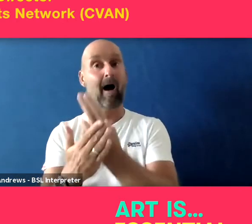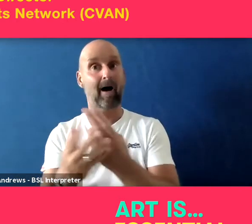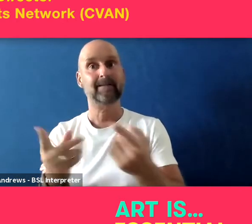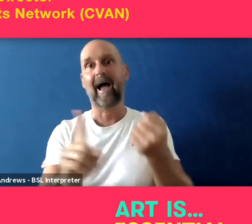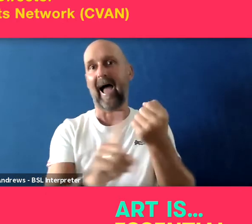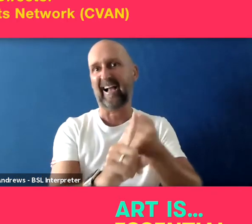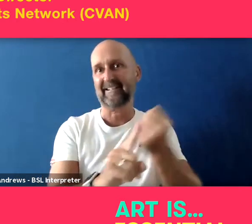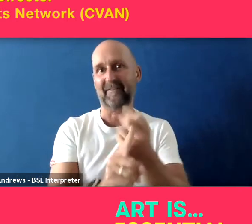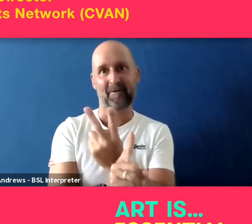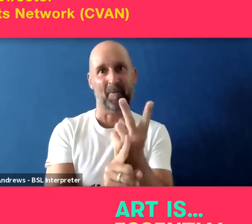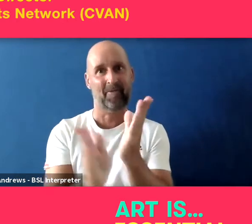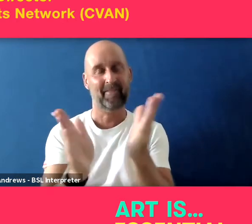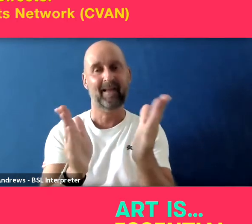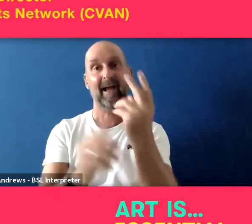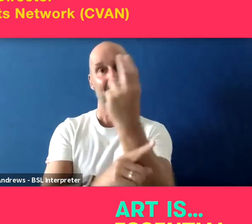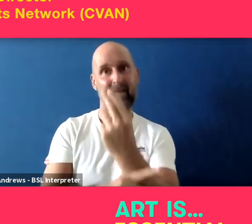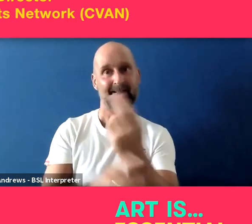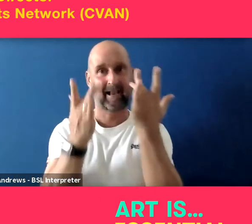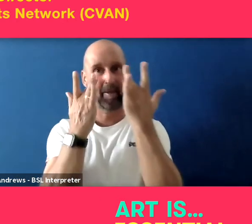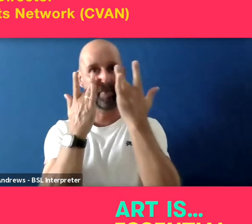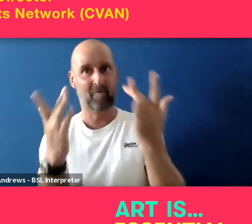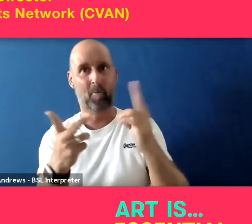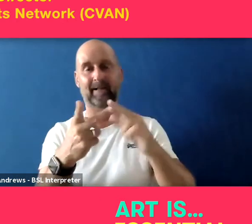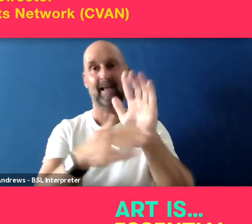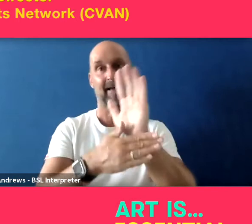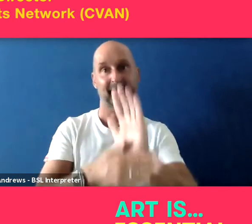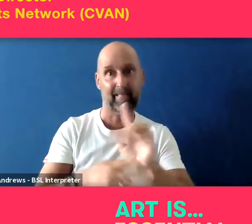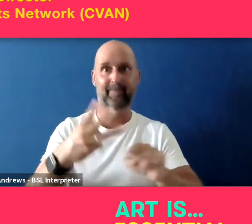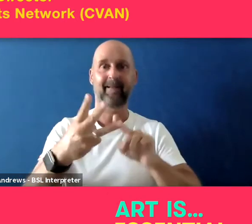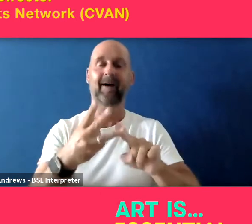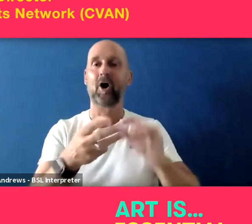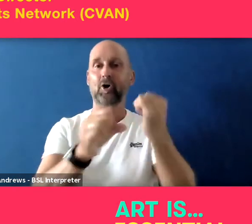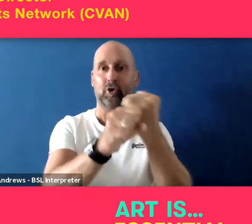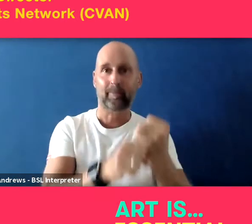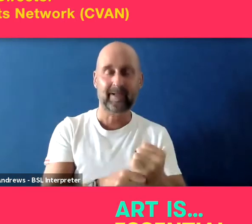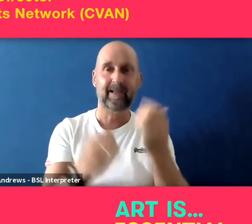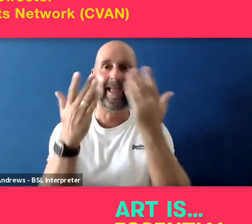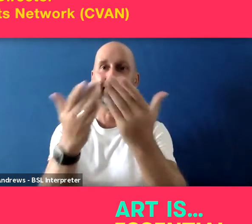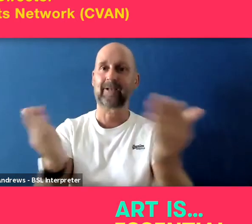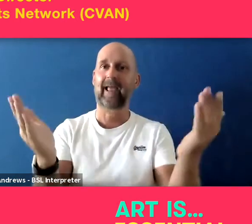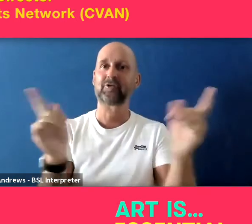through painting, performance, film, sculpture, installation, print and text;